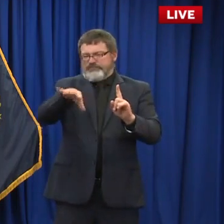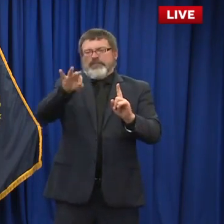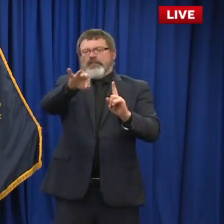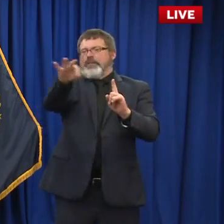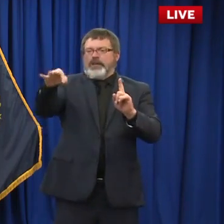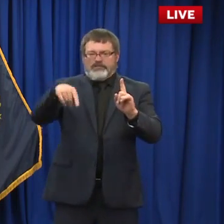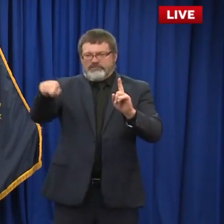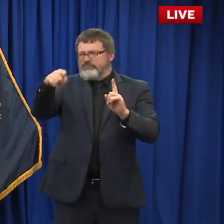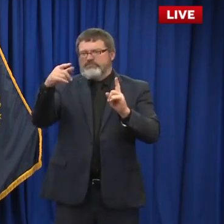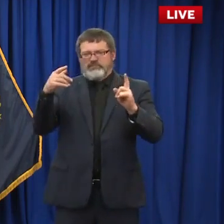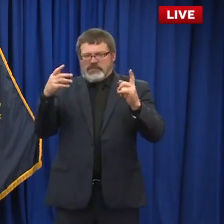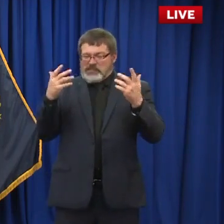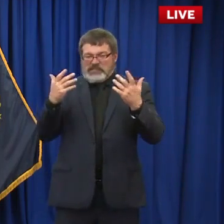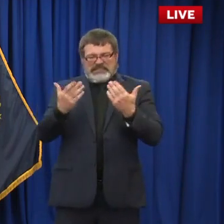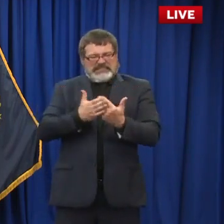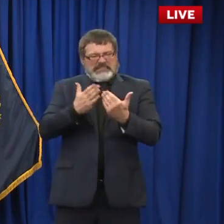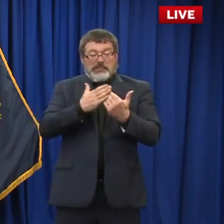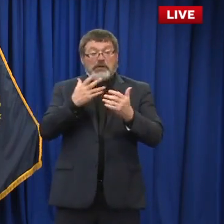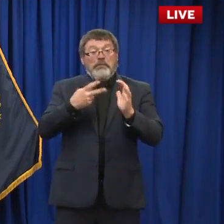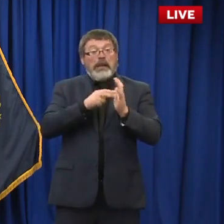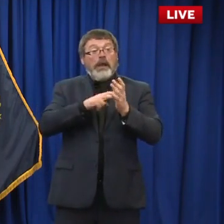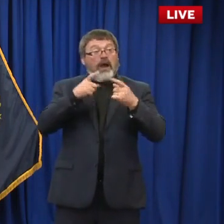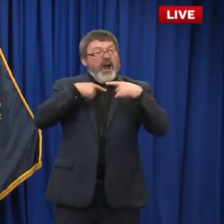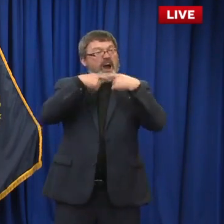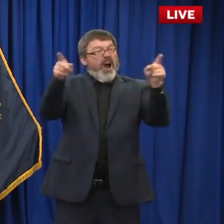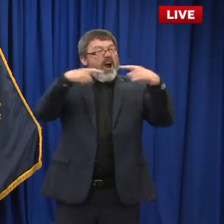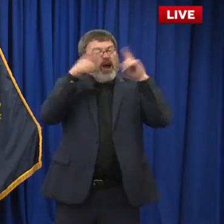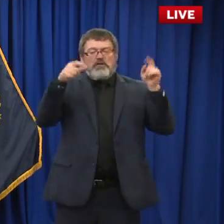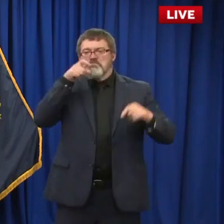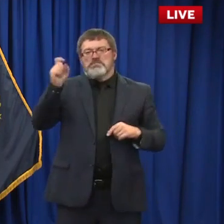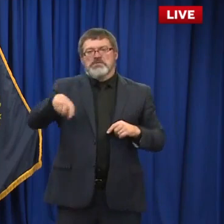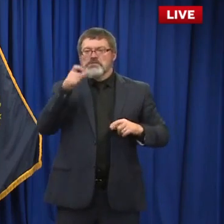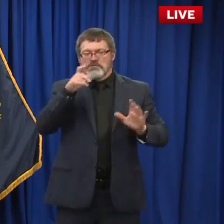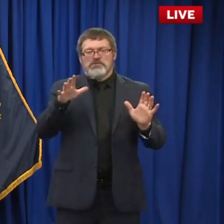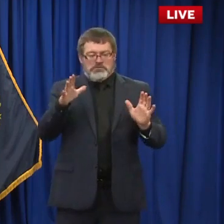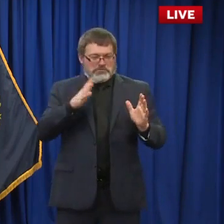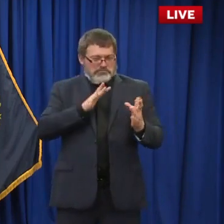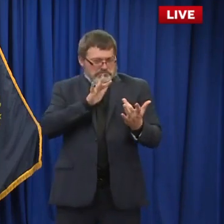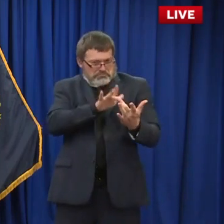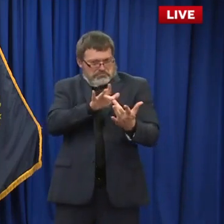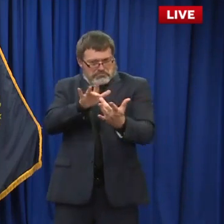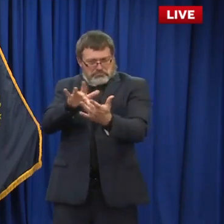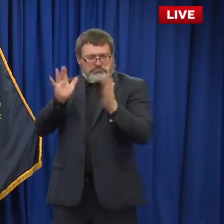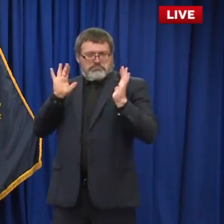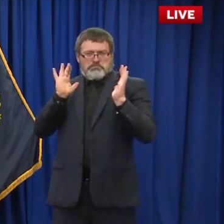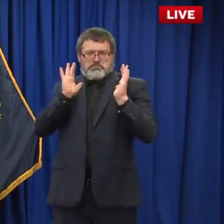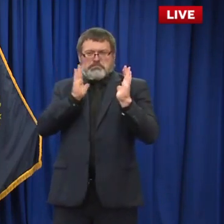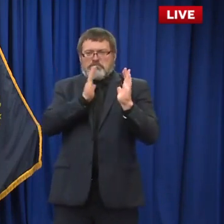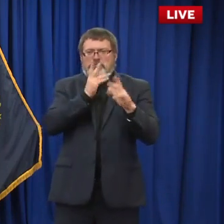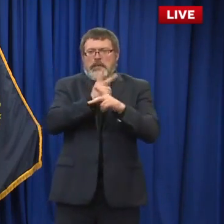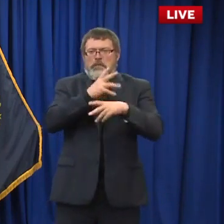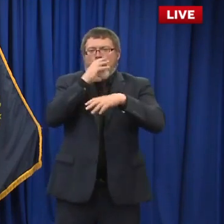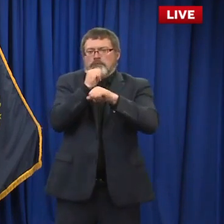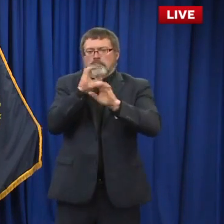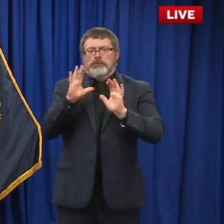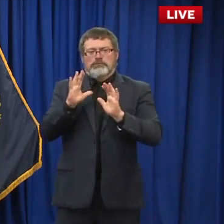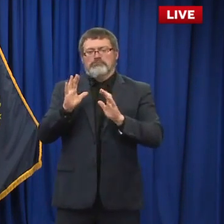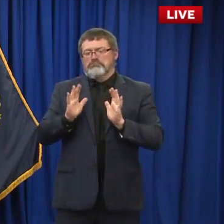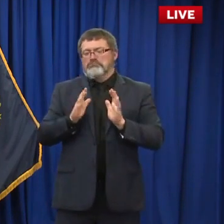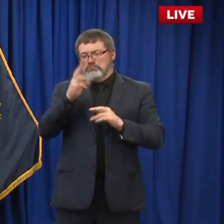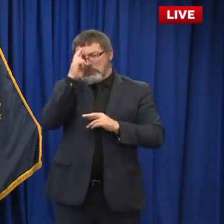OF THE PEOPLE INVOLVED AND THEREFORE THERE WASN'T A NEED TO DO A PUBLIC NOTIFICATION AND THAT'S WHAT WE WOULD LIKE TO SEE CONTINUE THROUGH THE FALL.